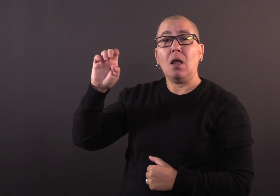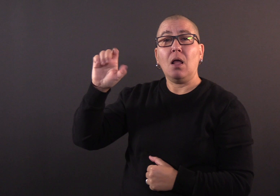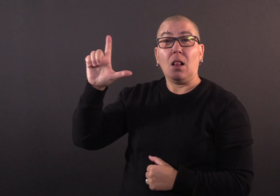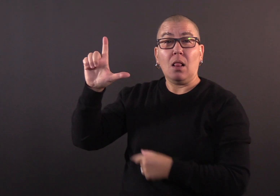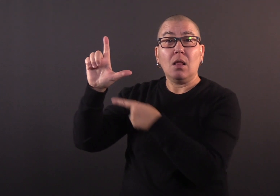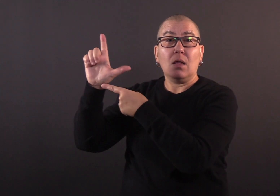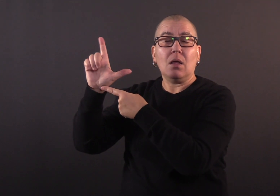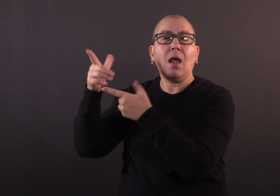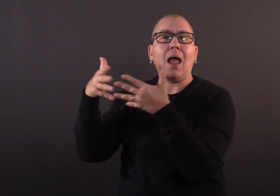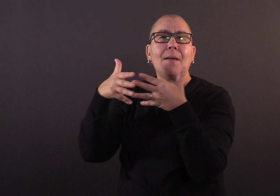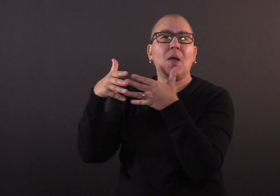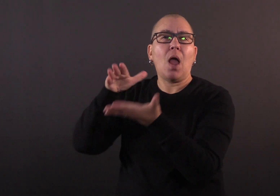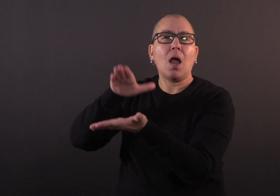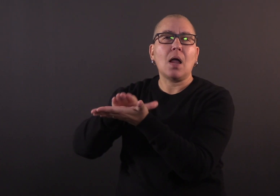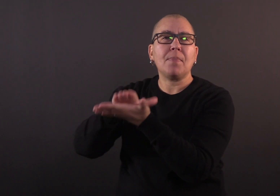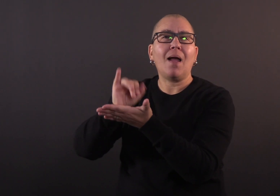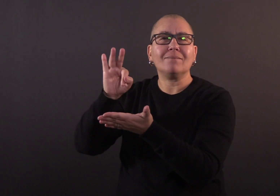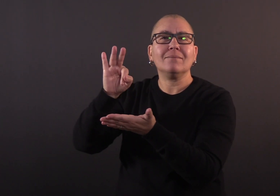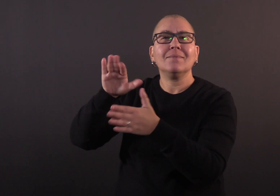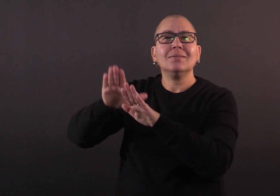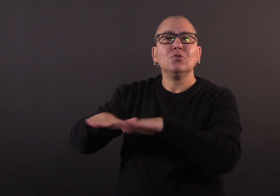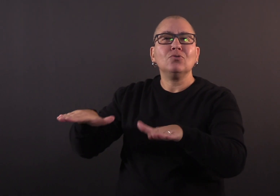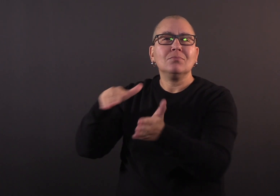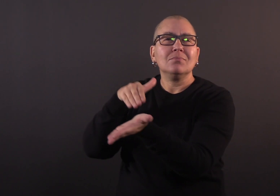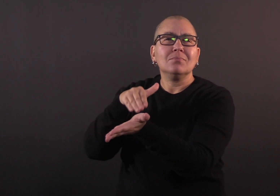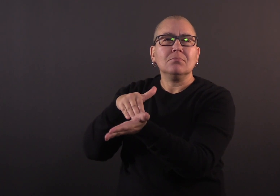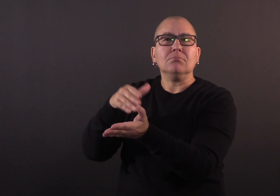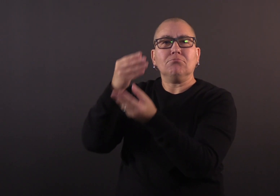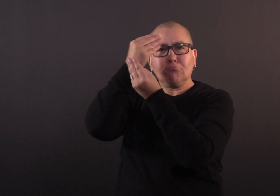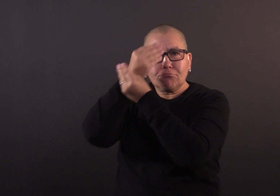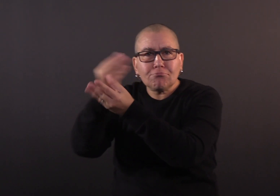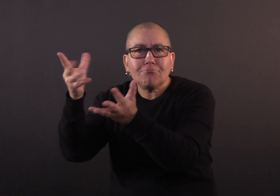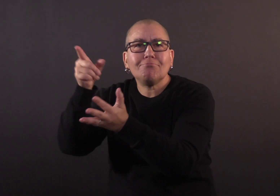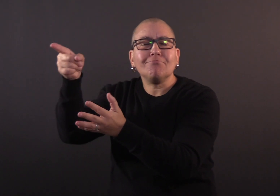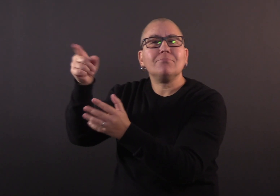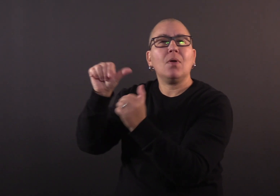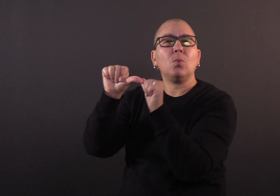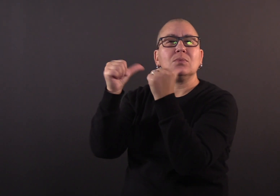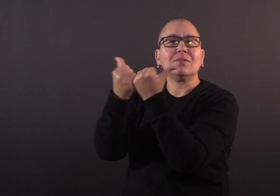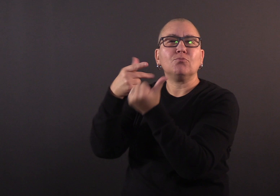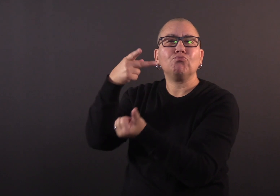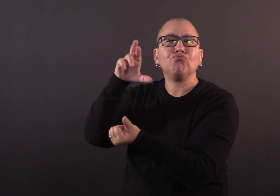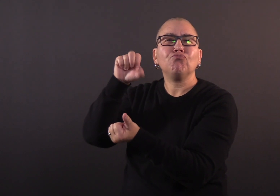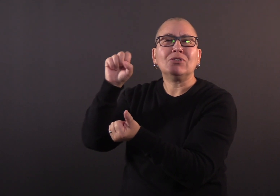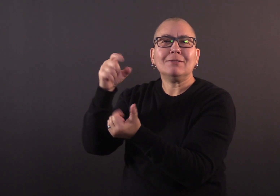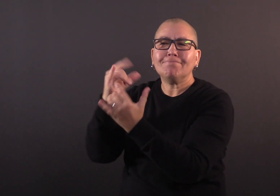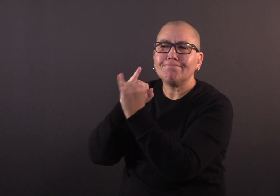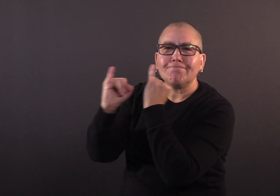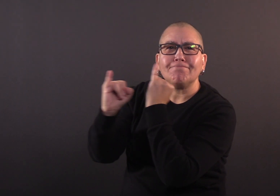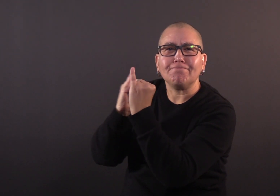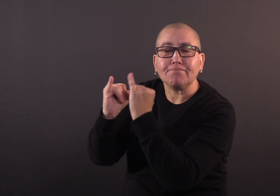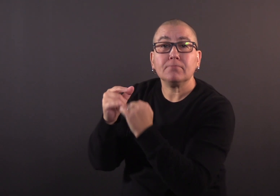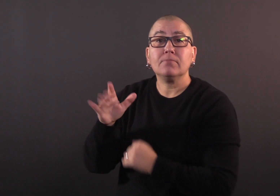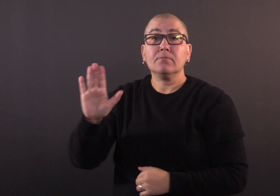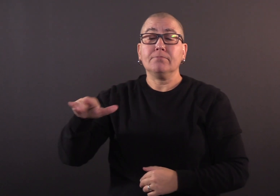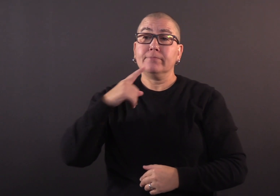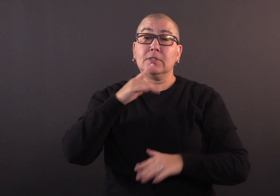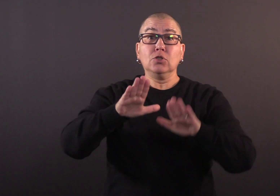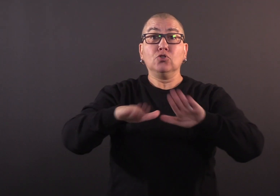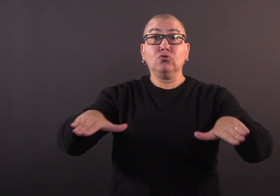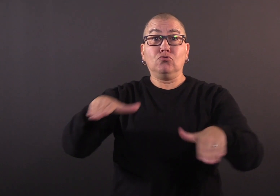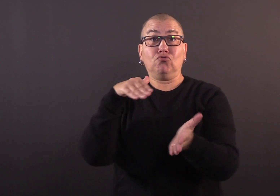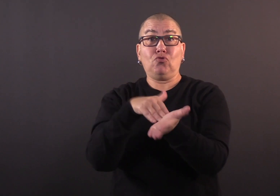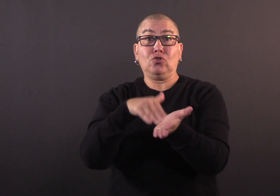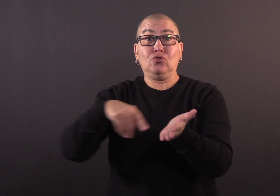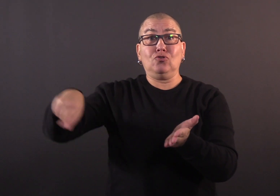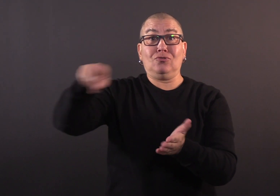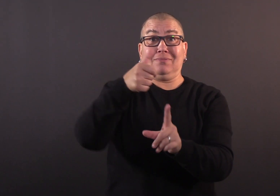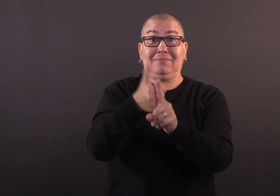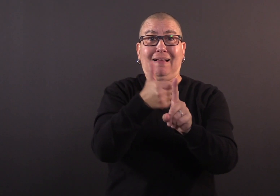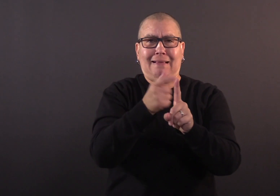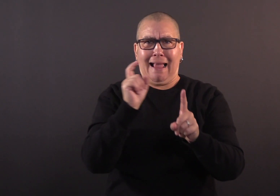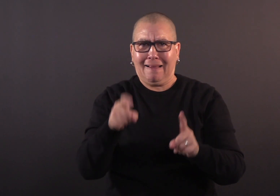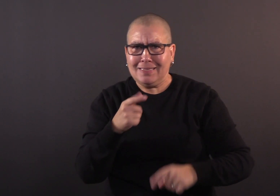for each shot, Dr. Jesse Hackell of the American Academy of Pediatrics told The Associated Press.